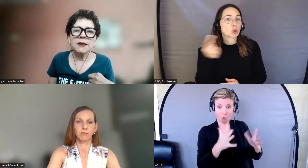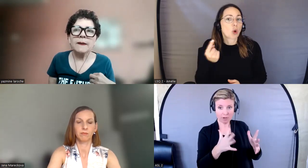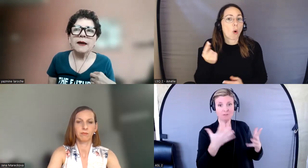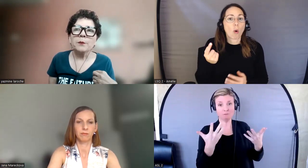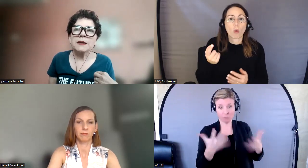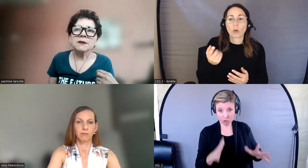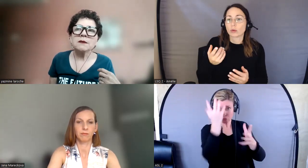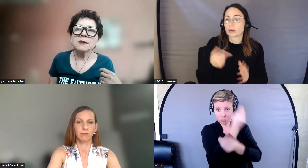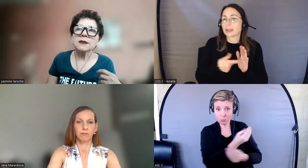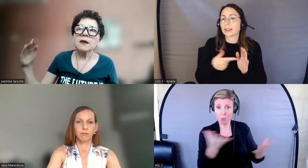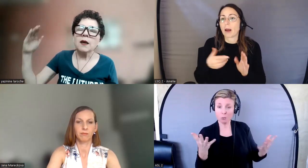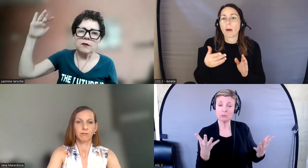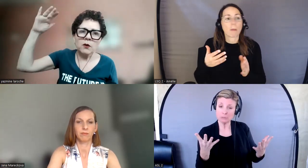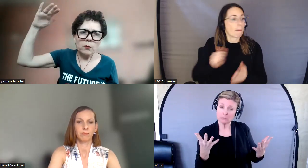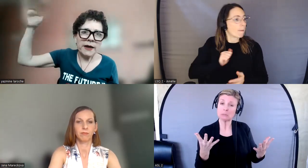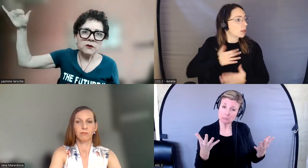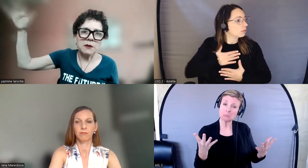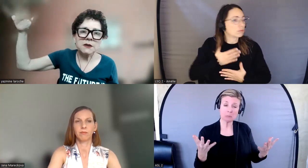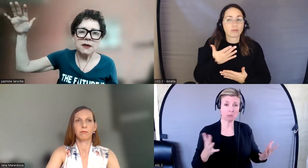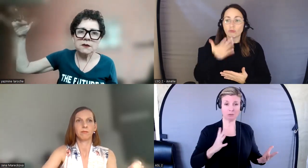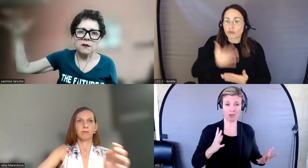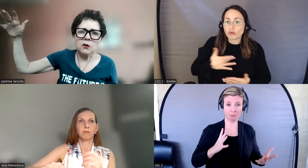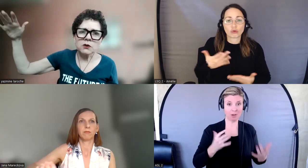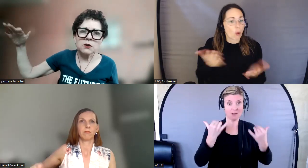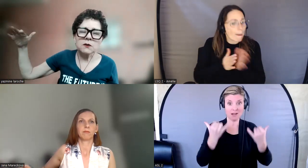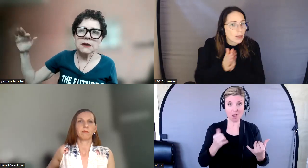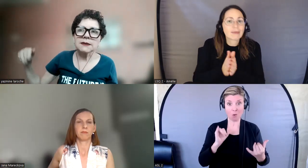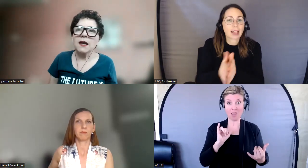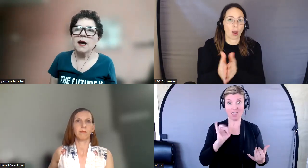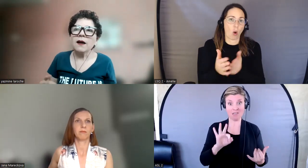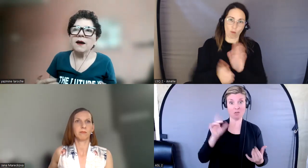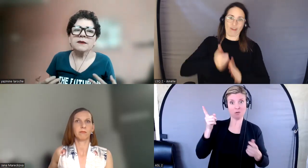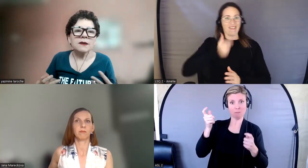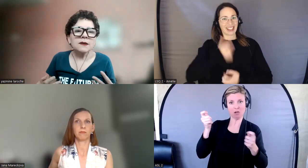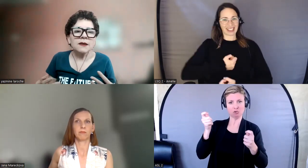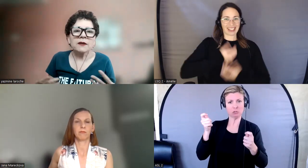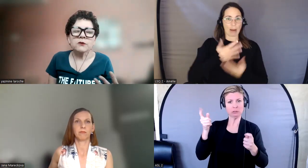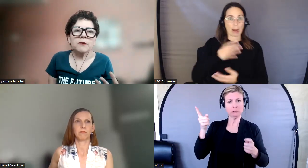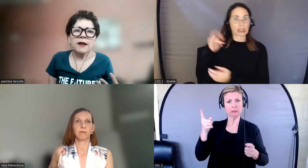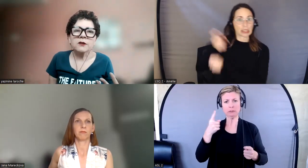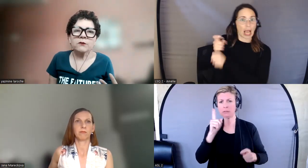but as soon as it's you know management says you should do this I I think the natural reaction